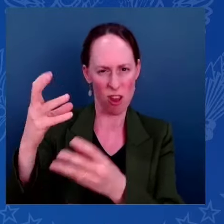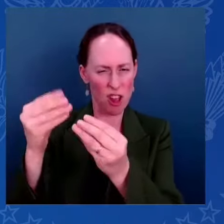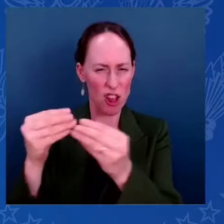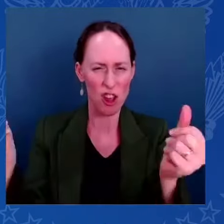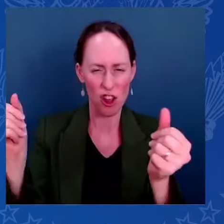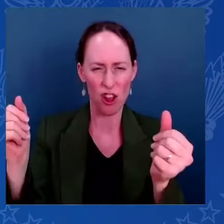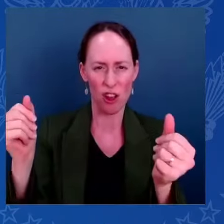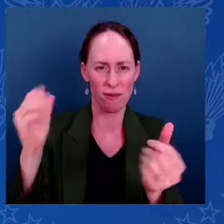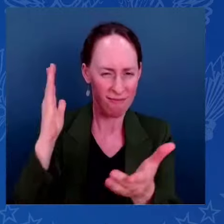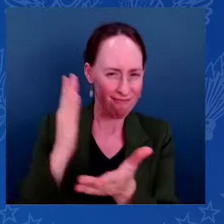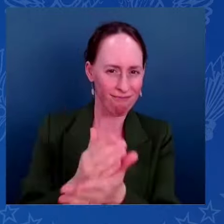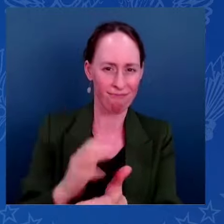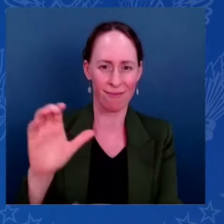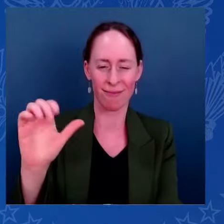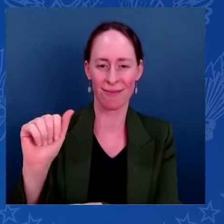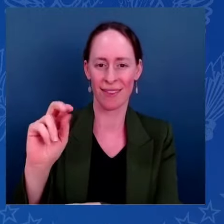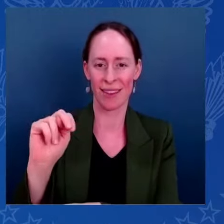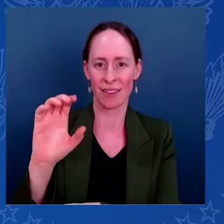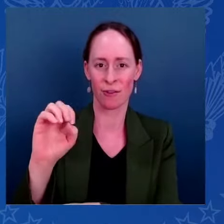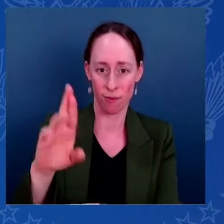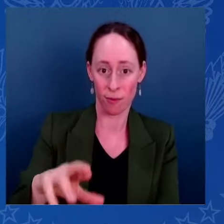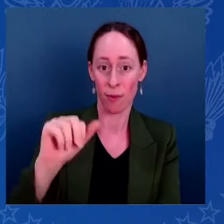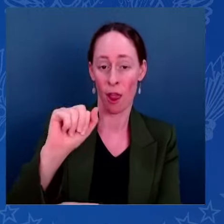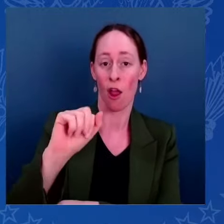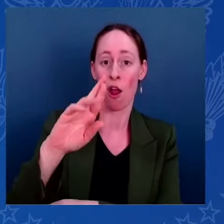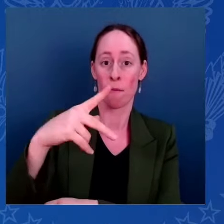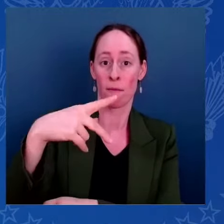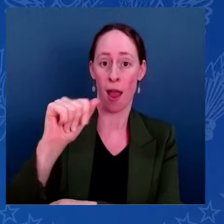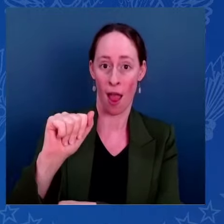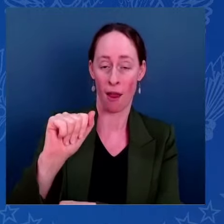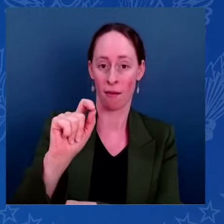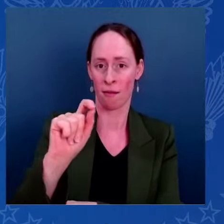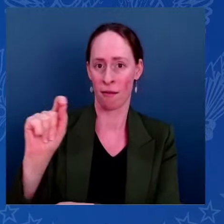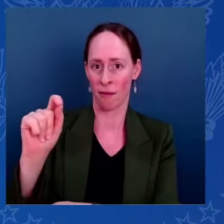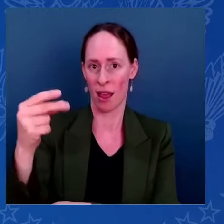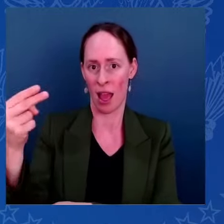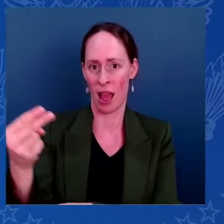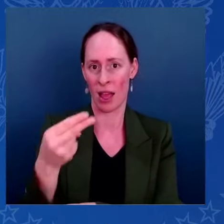that will be announced today, are taking cancer research to a new level.